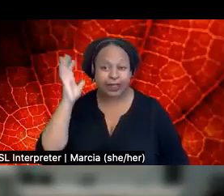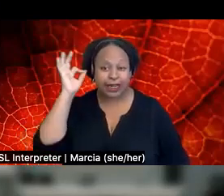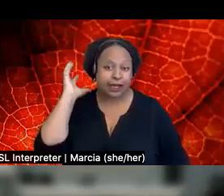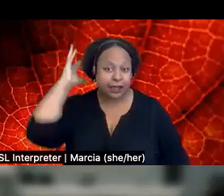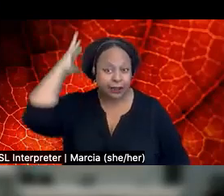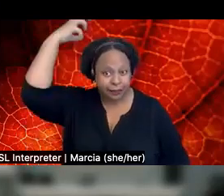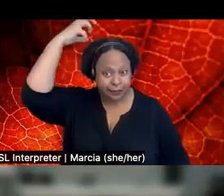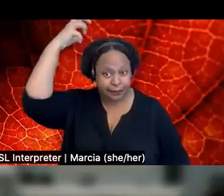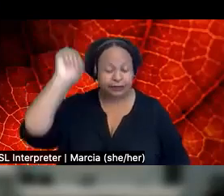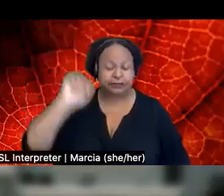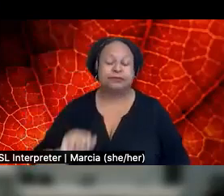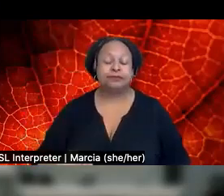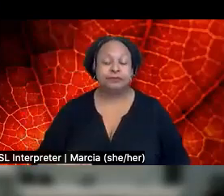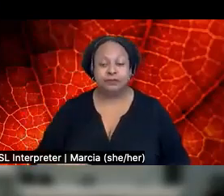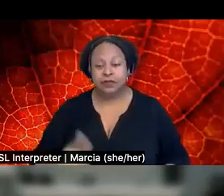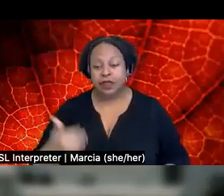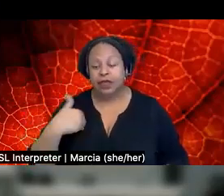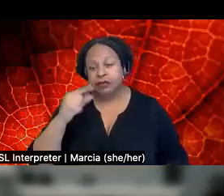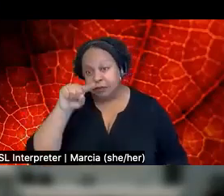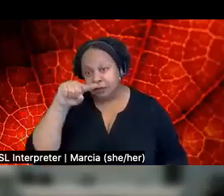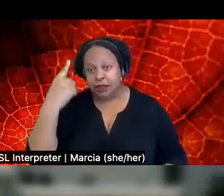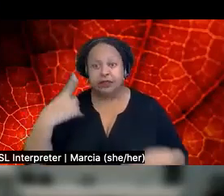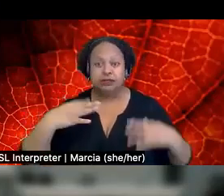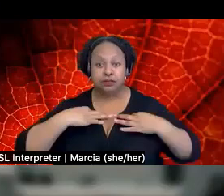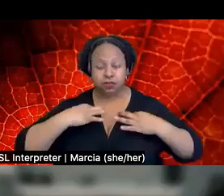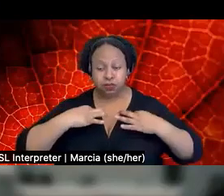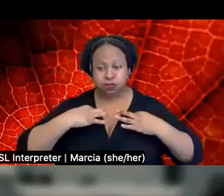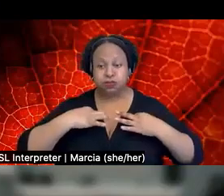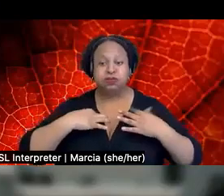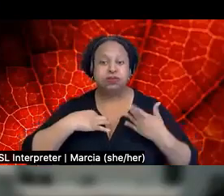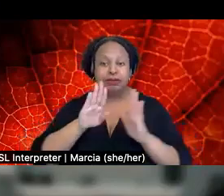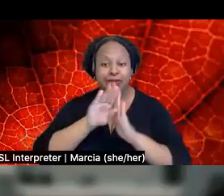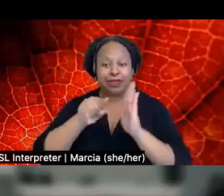And I'm wearing a black shirt. My background is blurred.